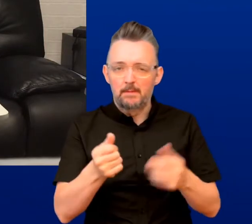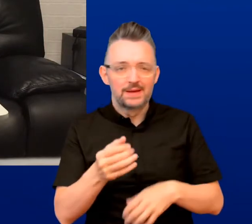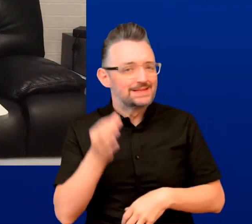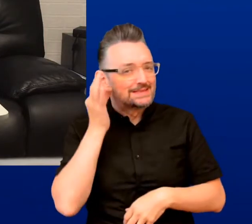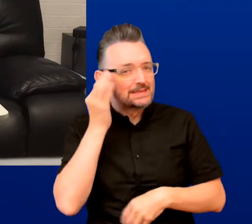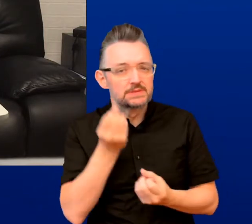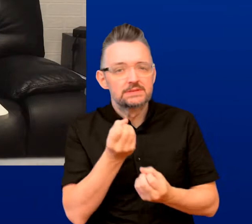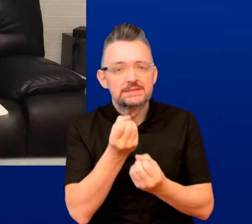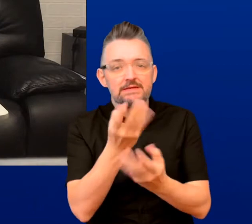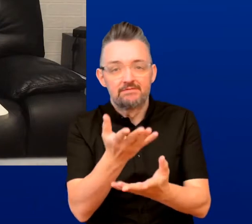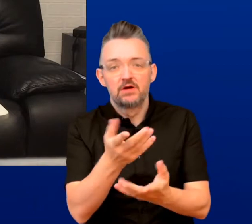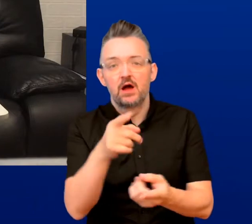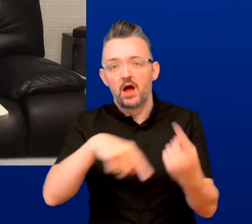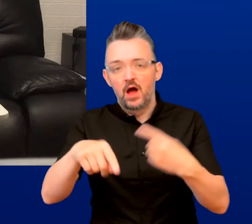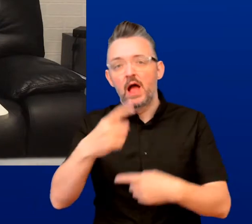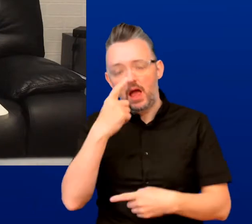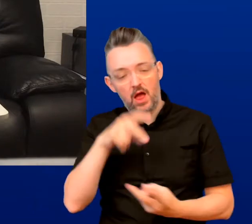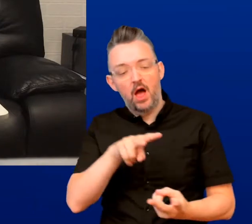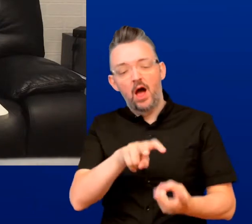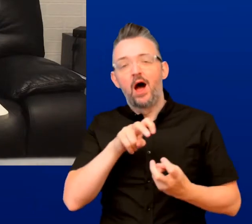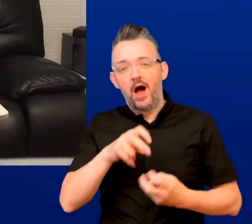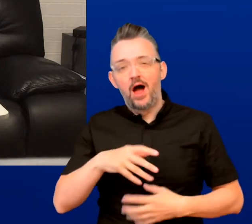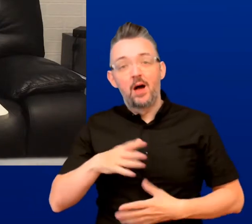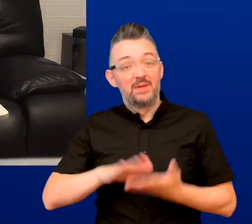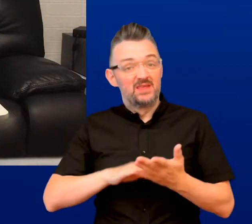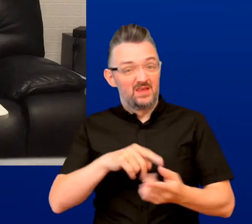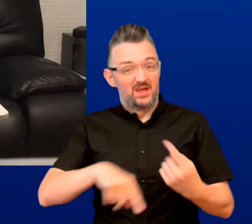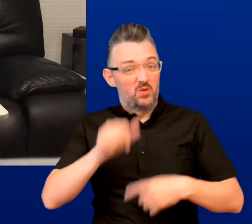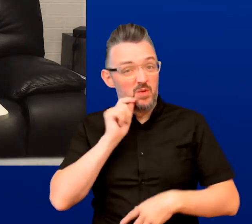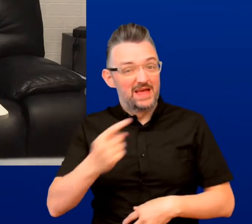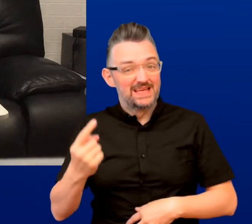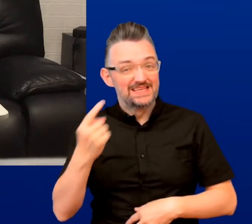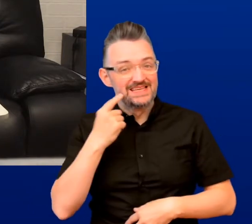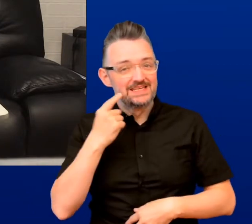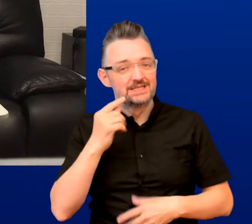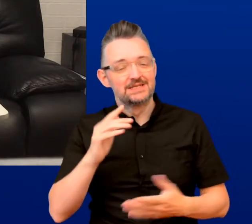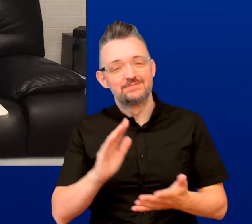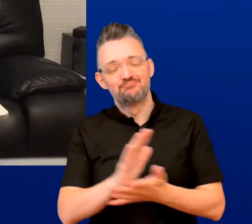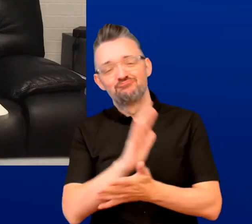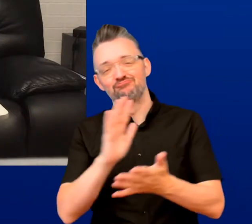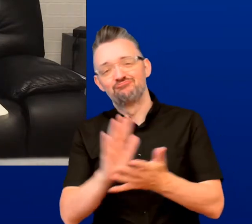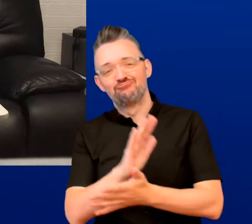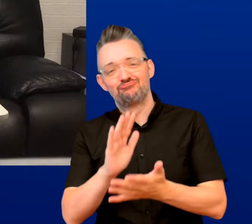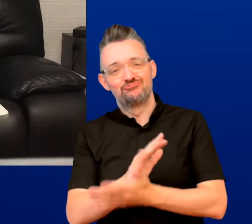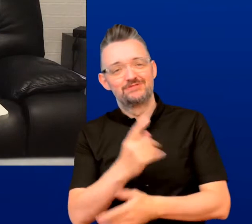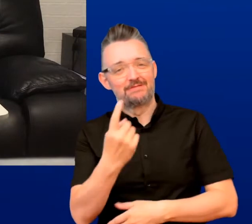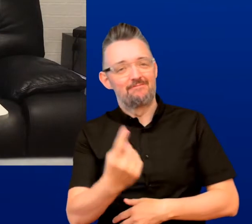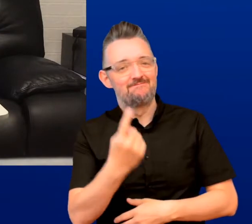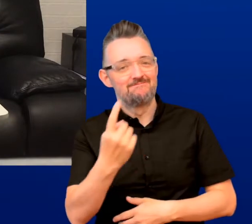tricks to make this as easy and as pleasant and enjoyable a task as